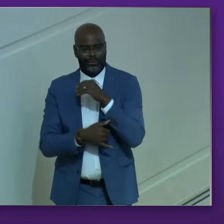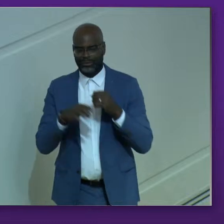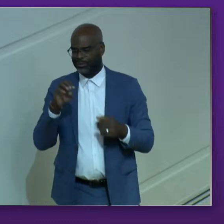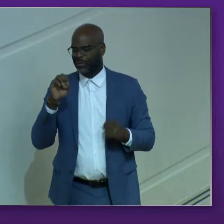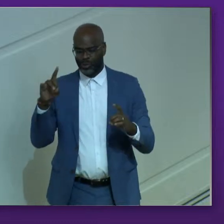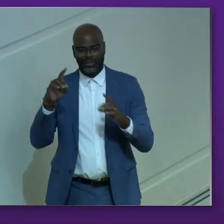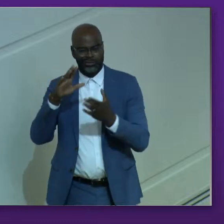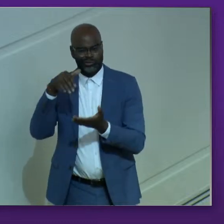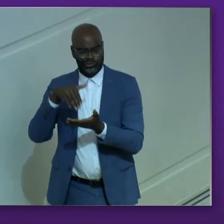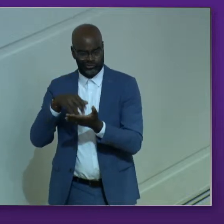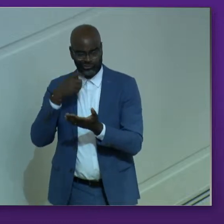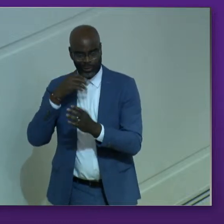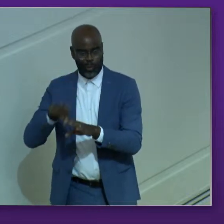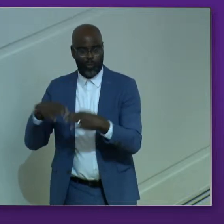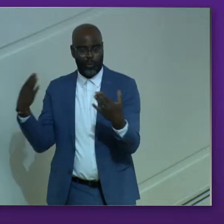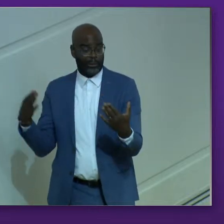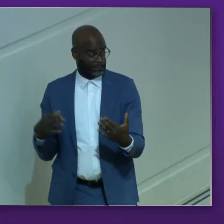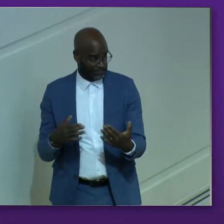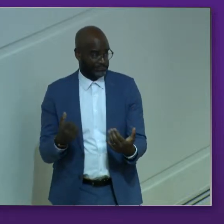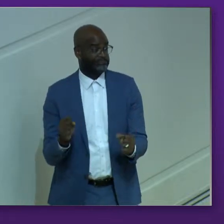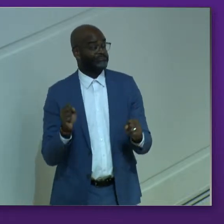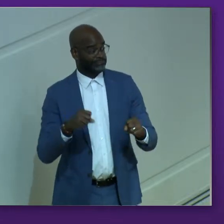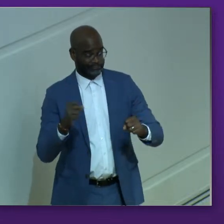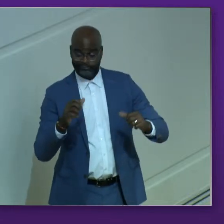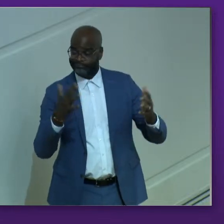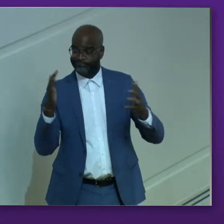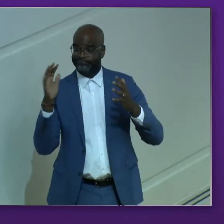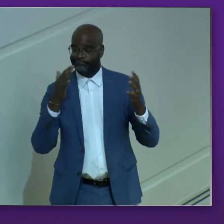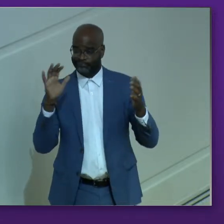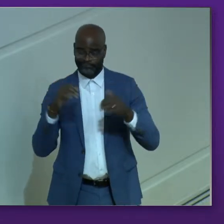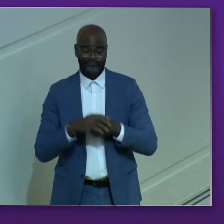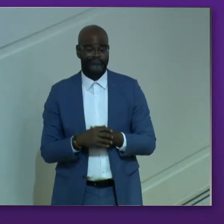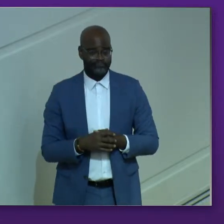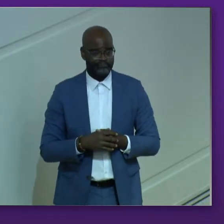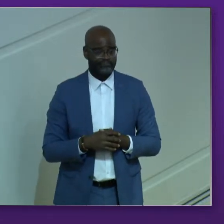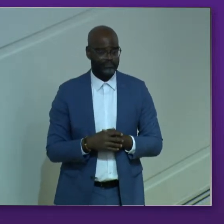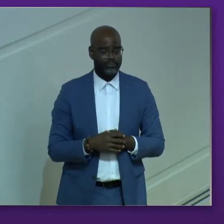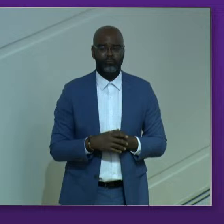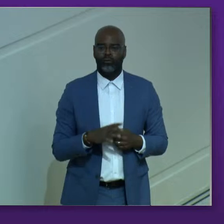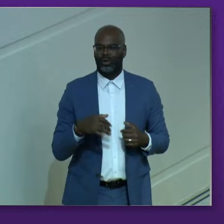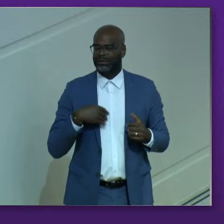OPPORTUNITY IT'S BEEN AN ABSOLUTE WONDERFUL HERE. WE